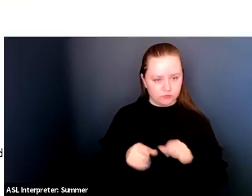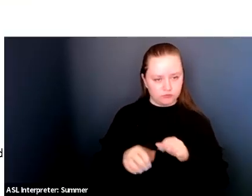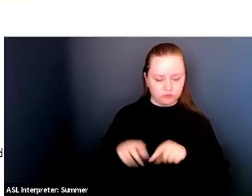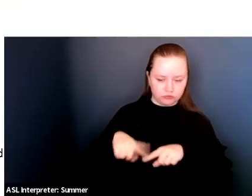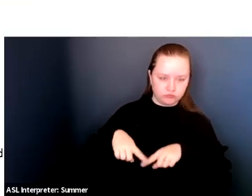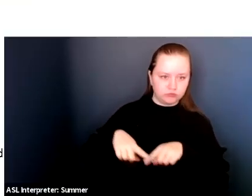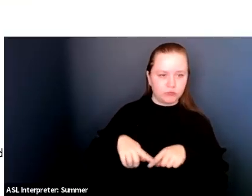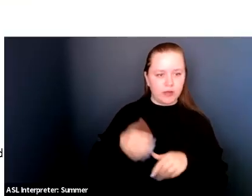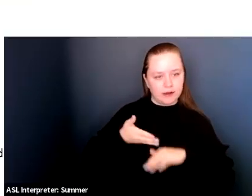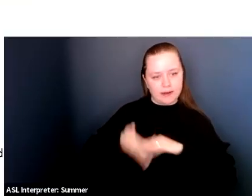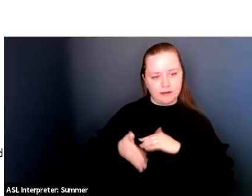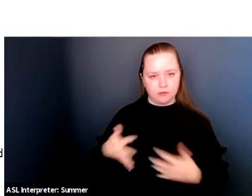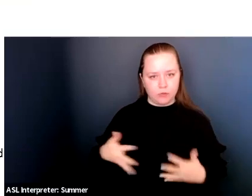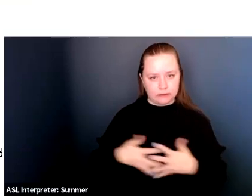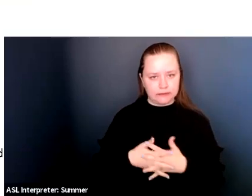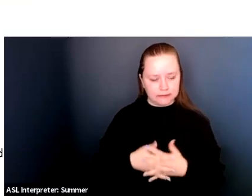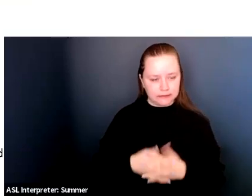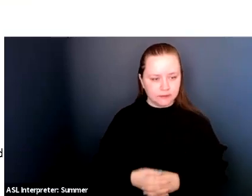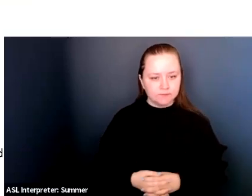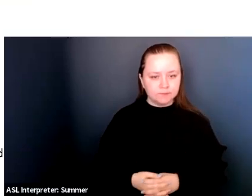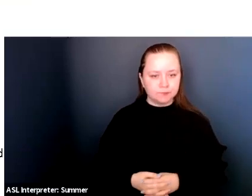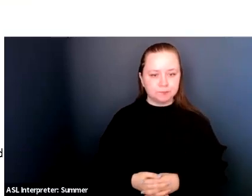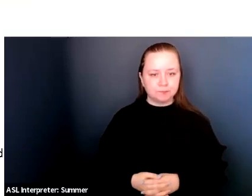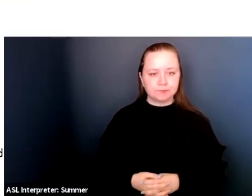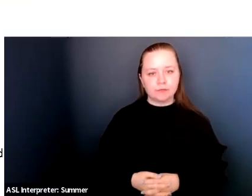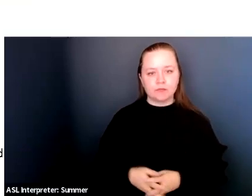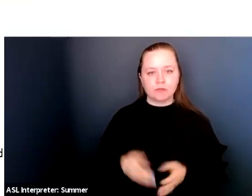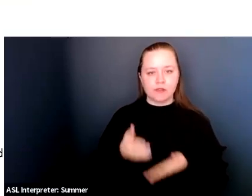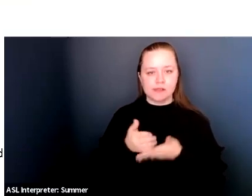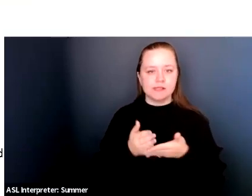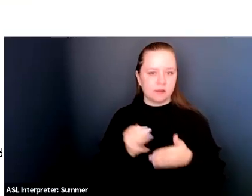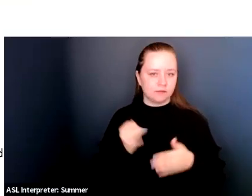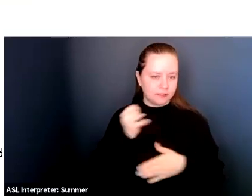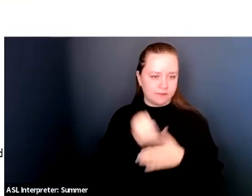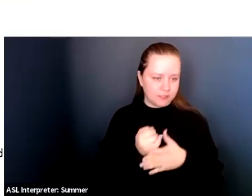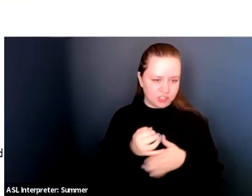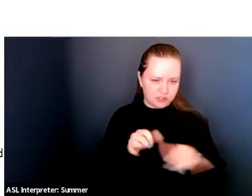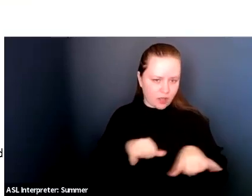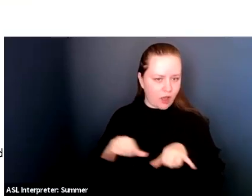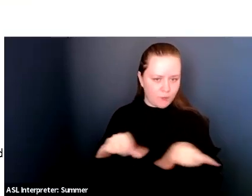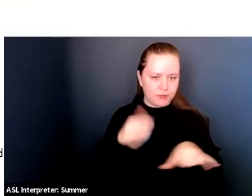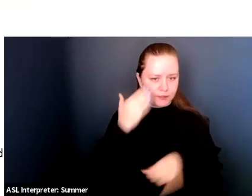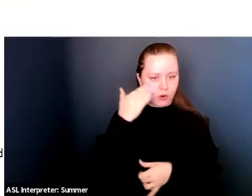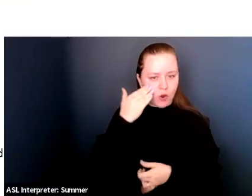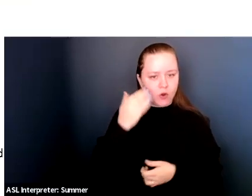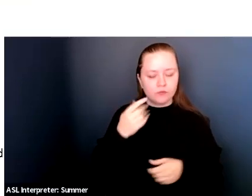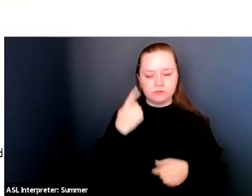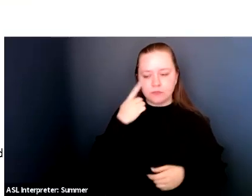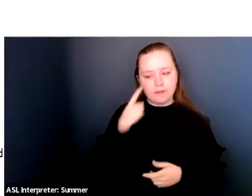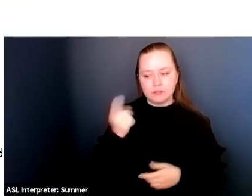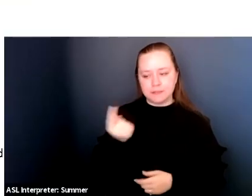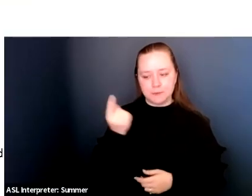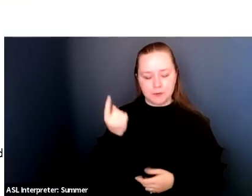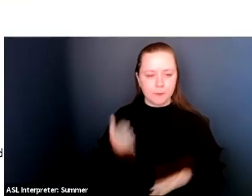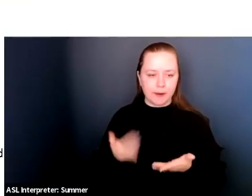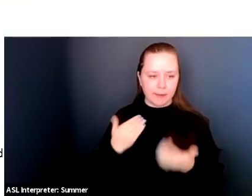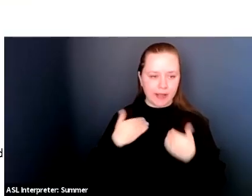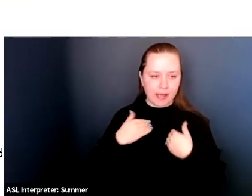Then there are certain interventions that are commonly known. For instance, for someone with a history of spina bifida for